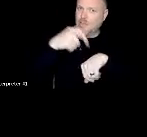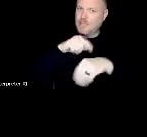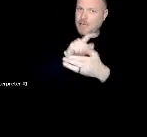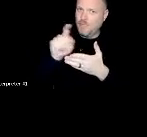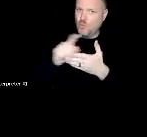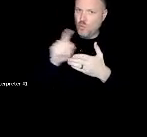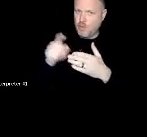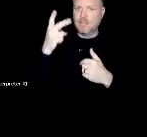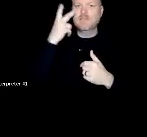We had some examples here,